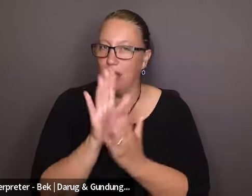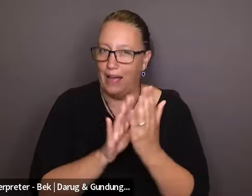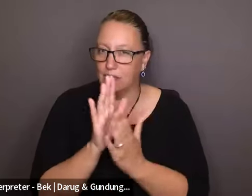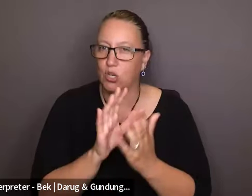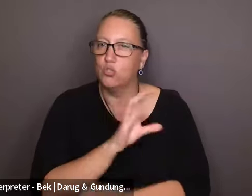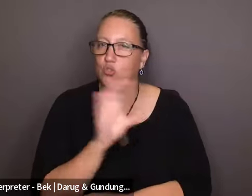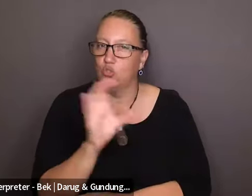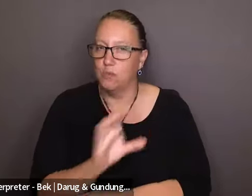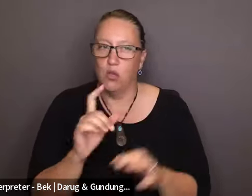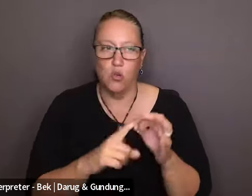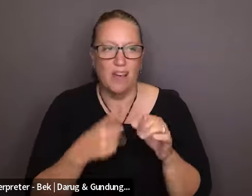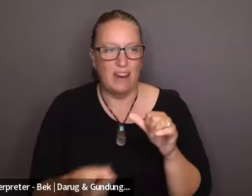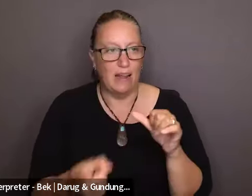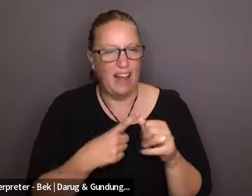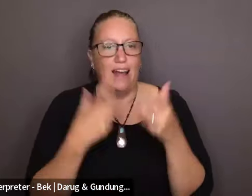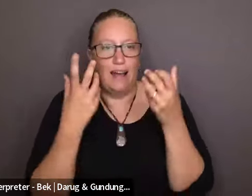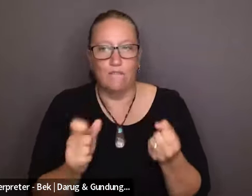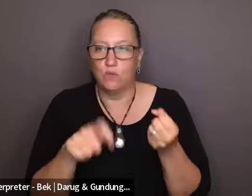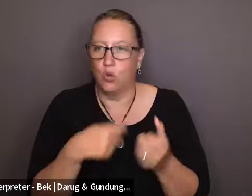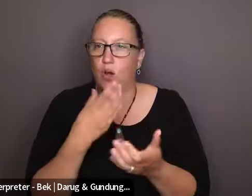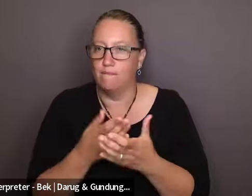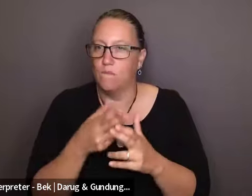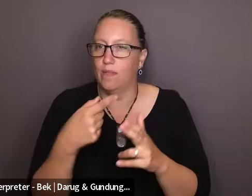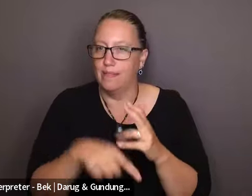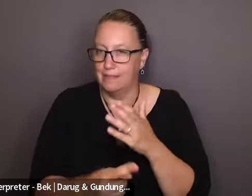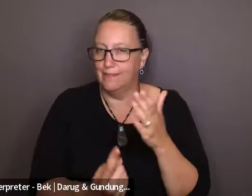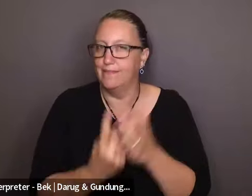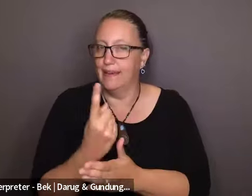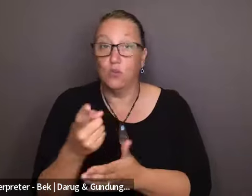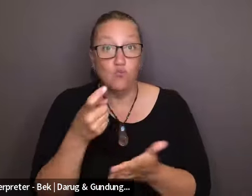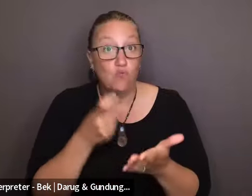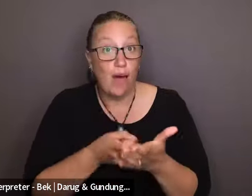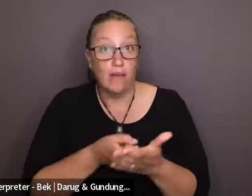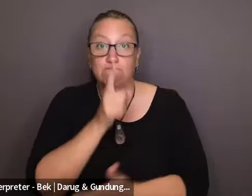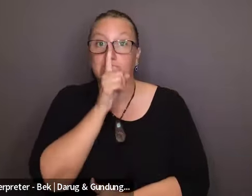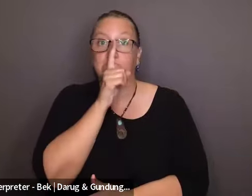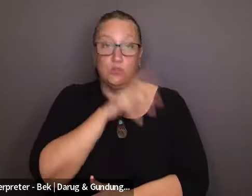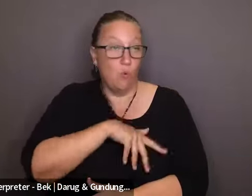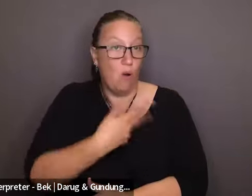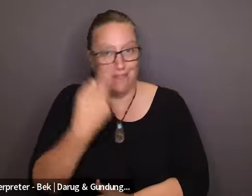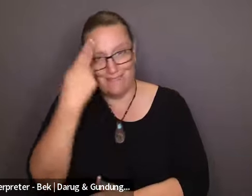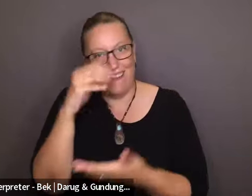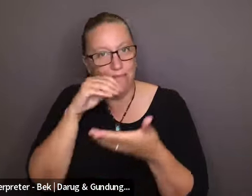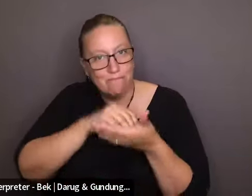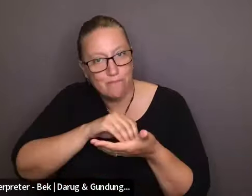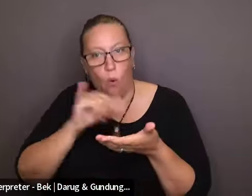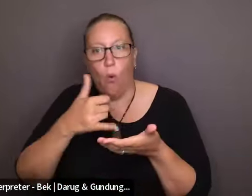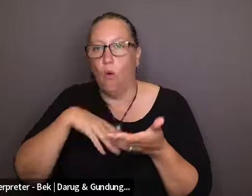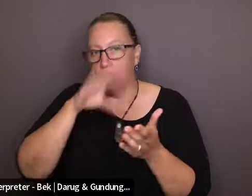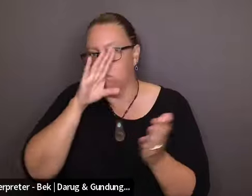message Sue because we can't hear you. In addition to the chat the Zoom Q&A function is switched